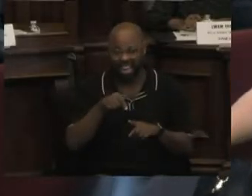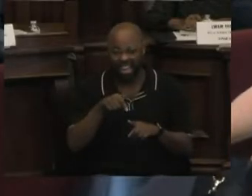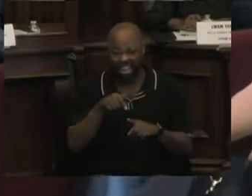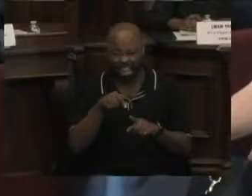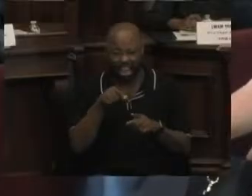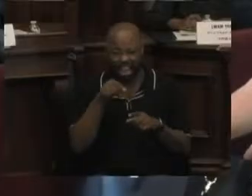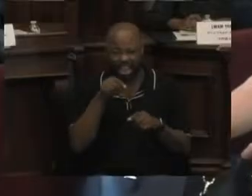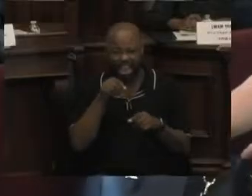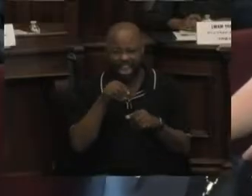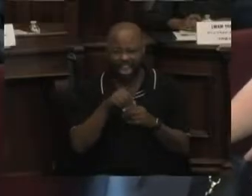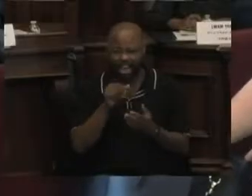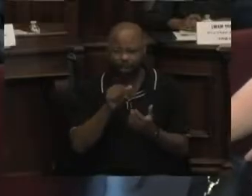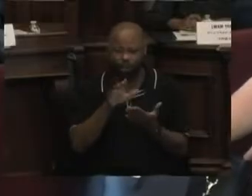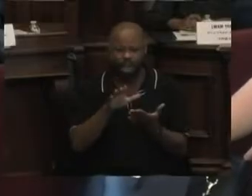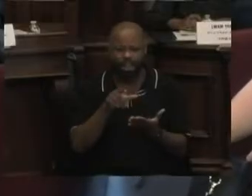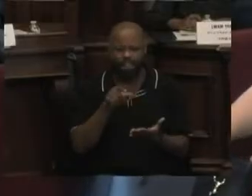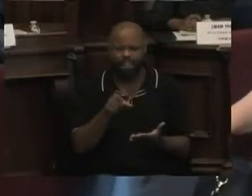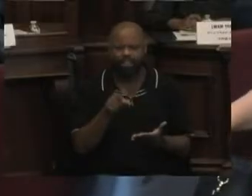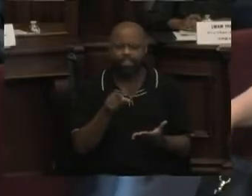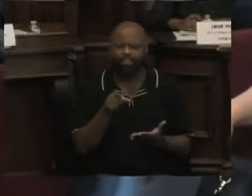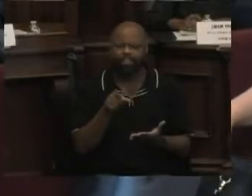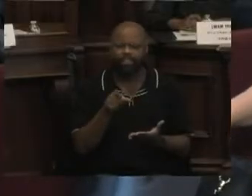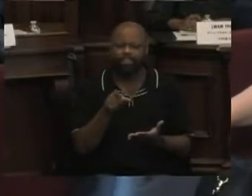disaggregating data, and then